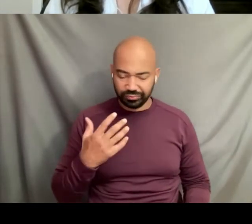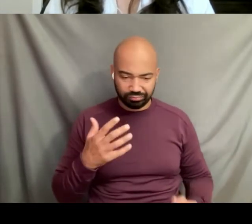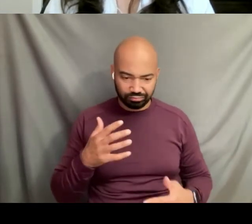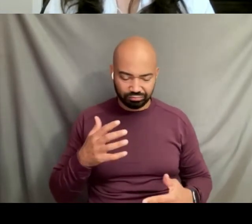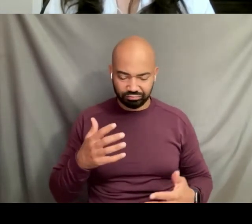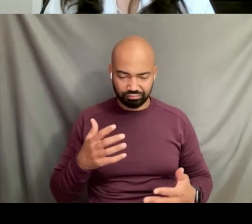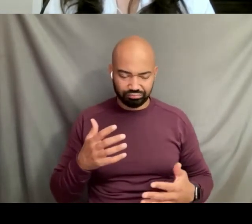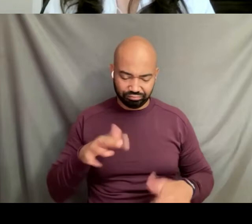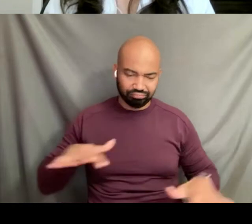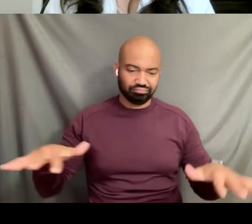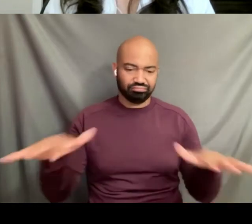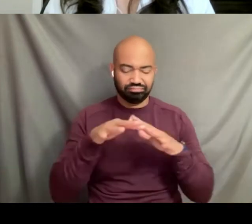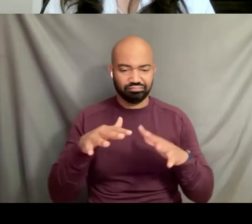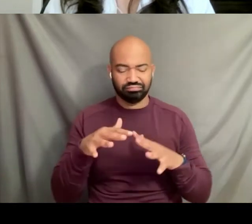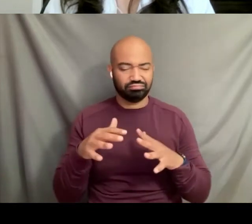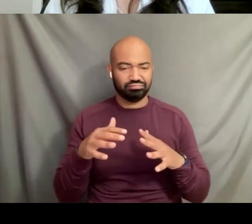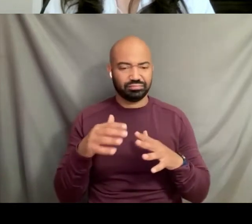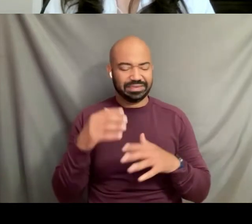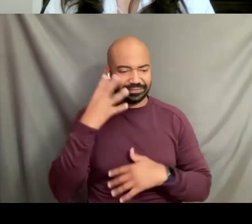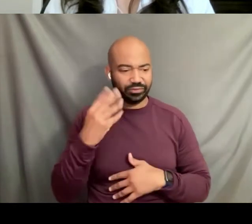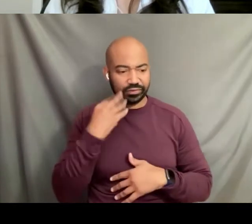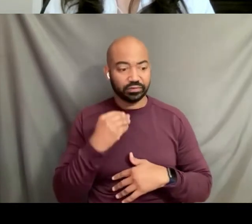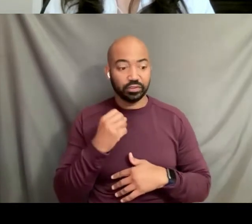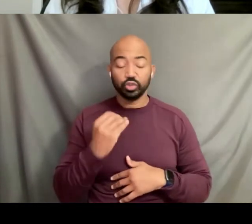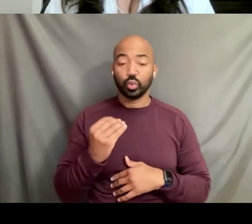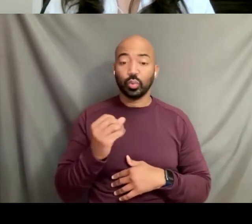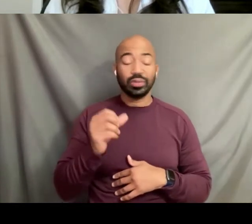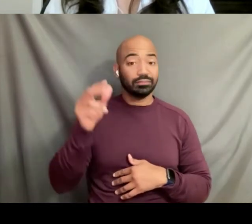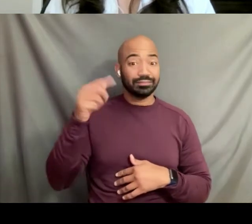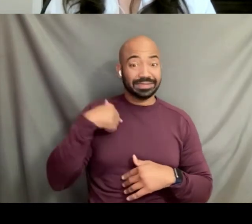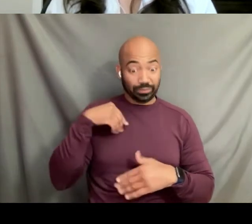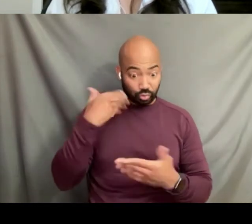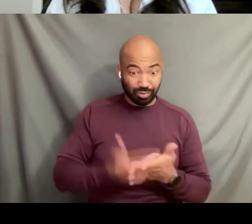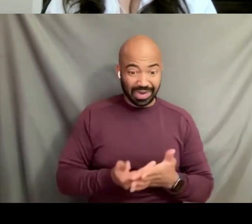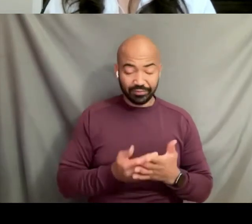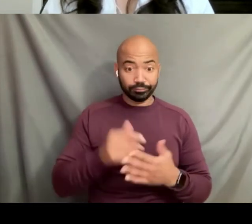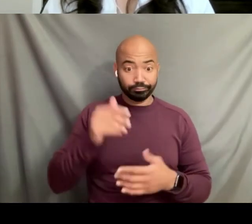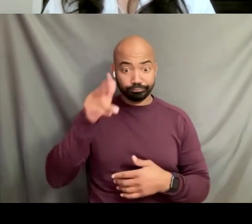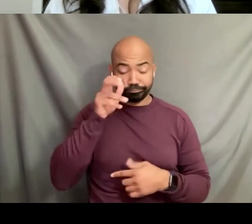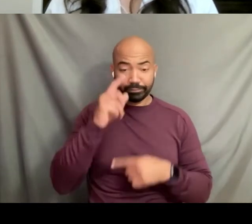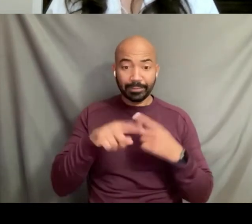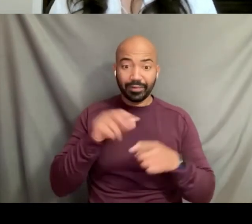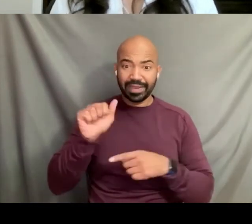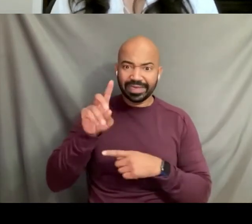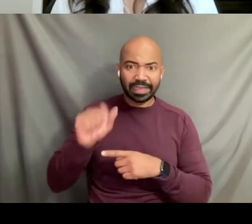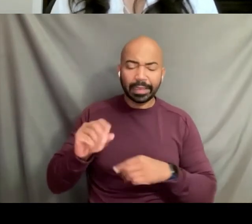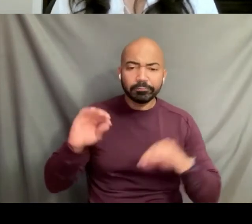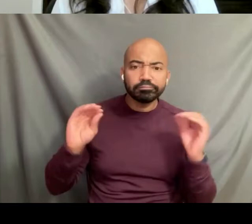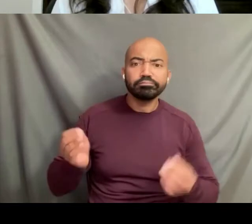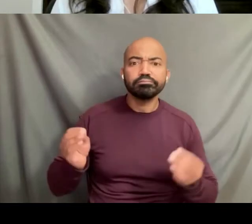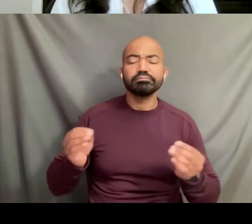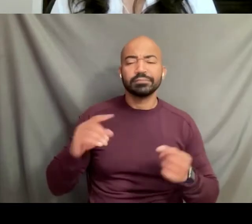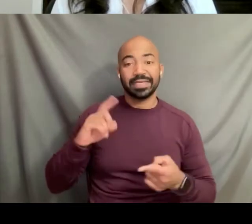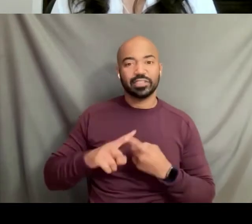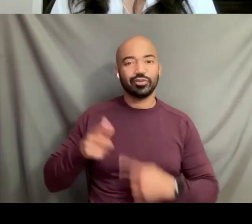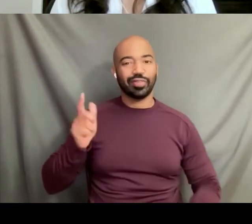so I think there's it's important to start talking about ADA from the moment a student